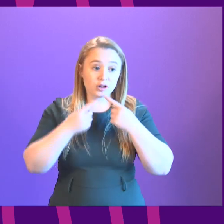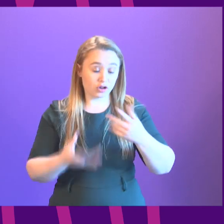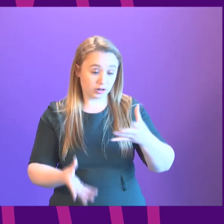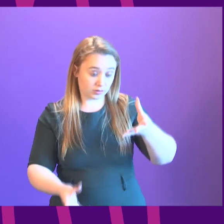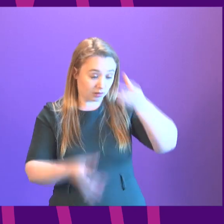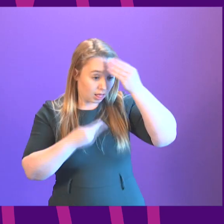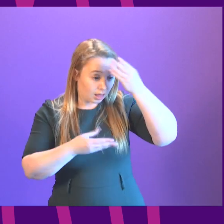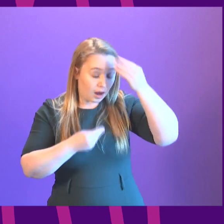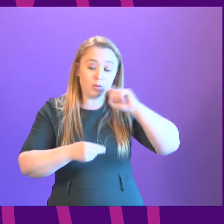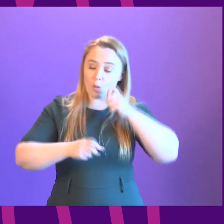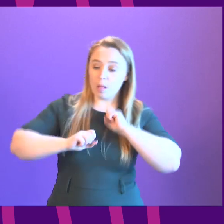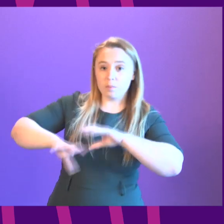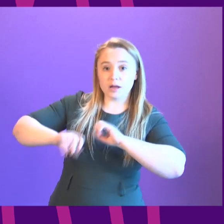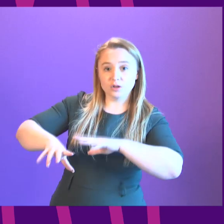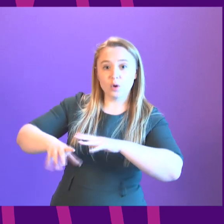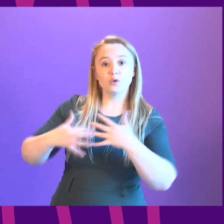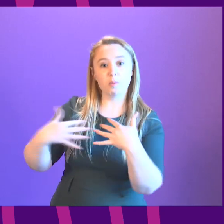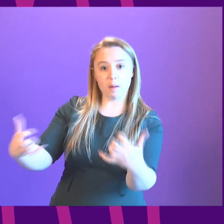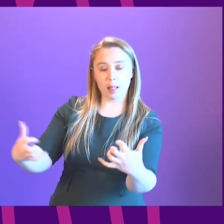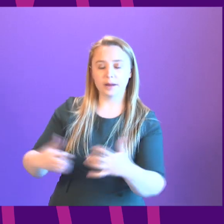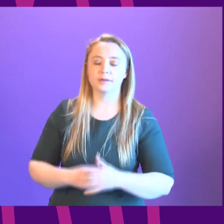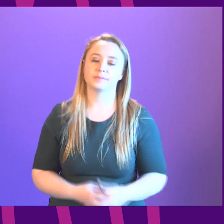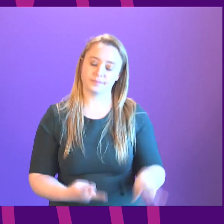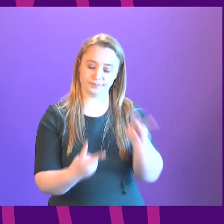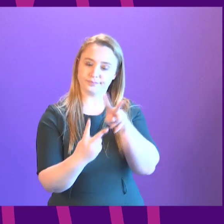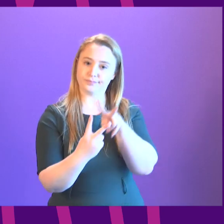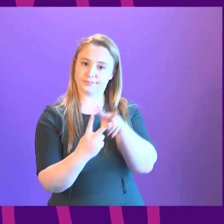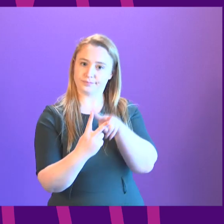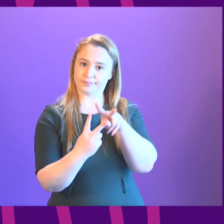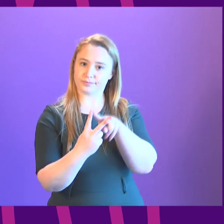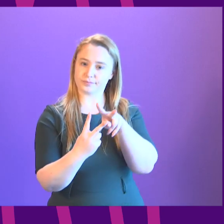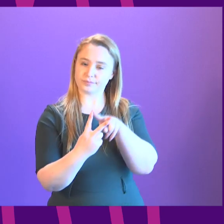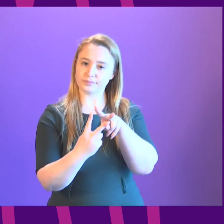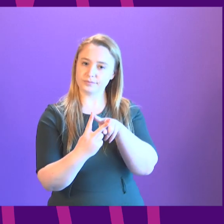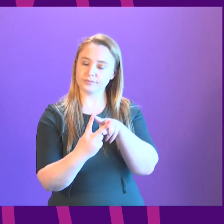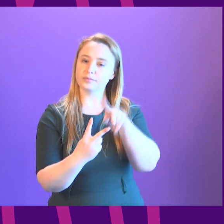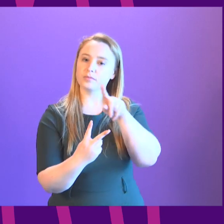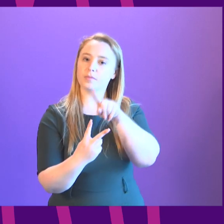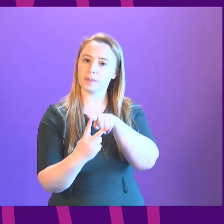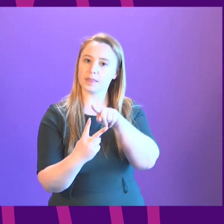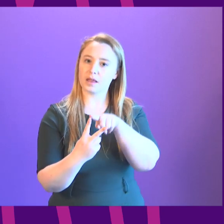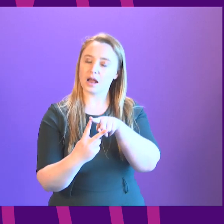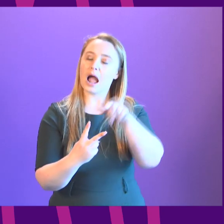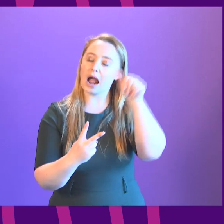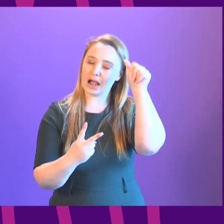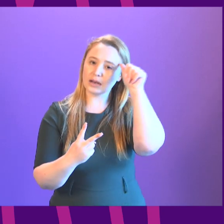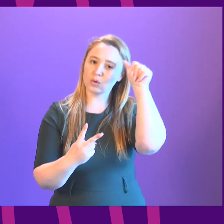In response to the other two specific points, I know how devastating it would have been